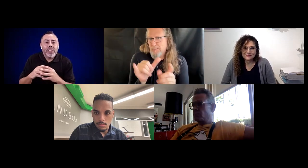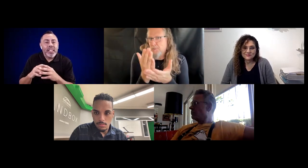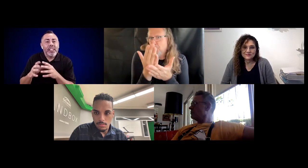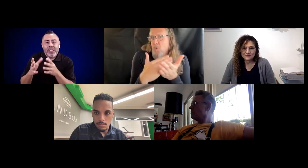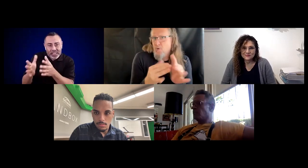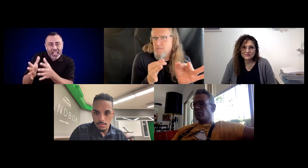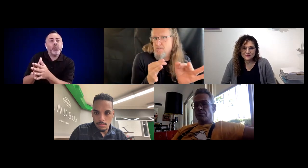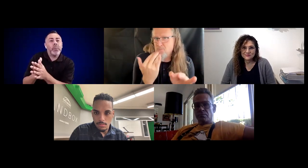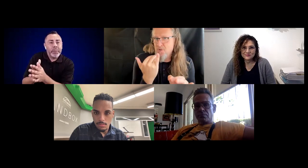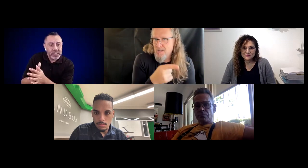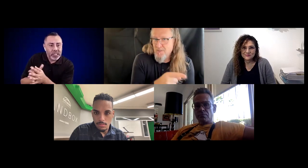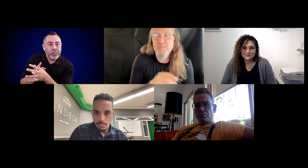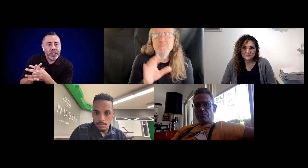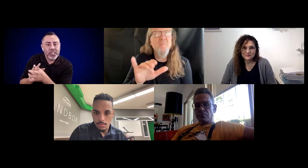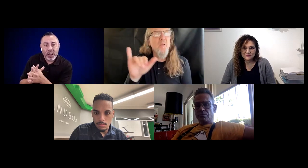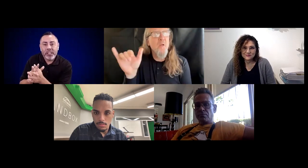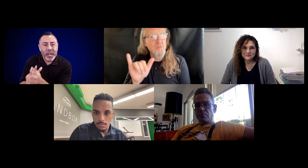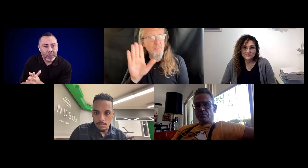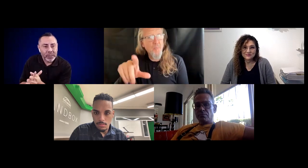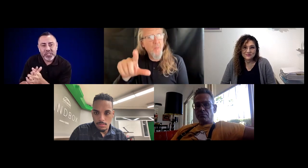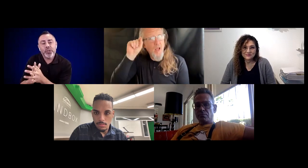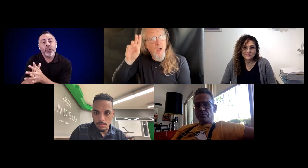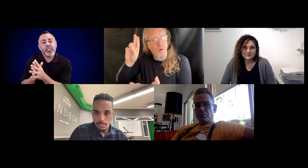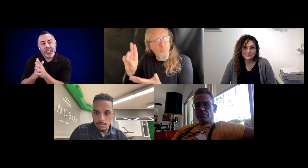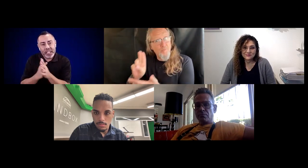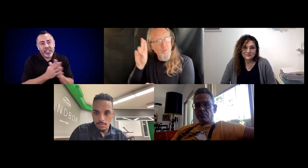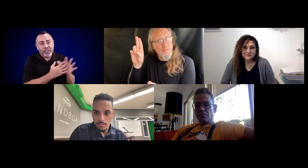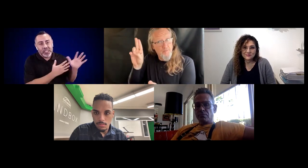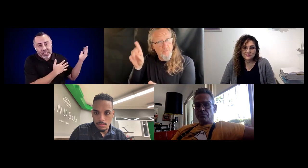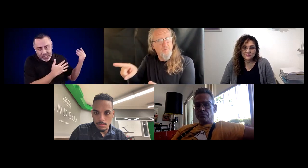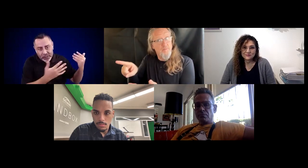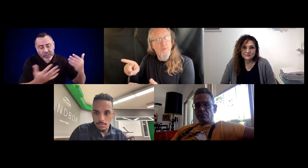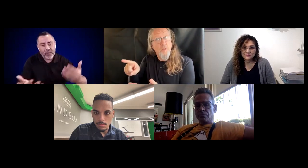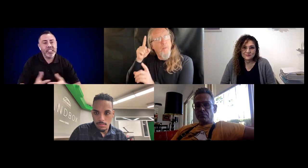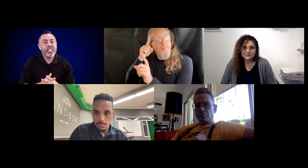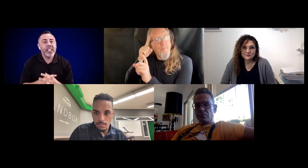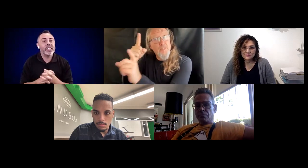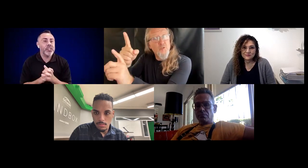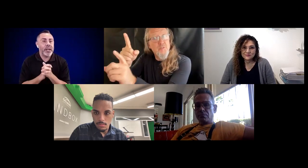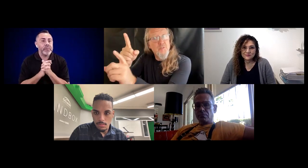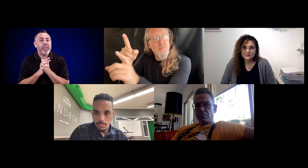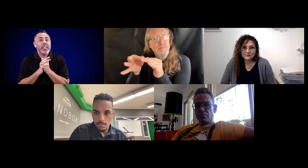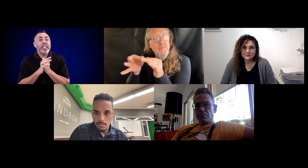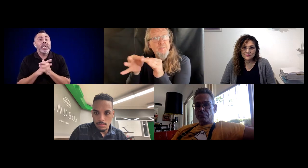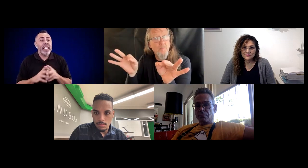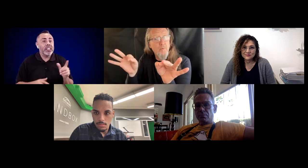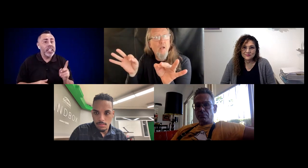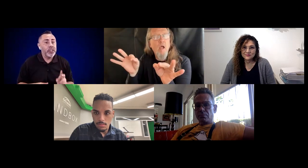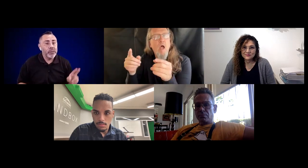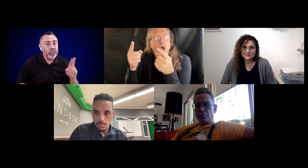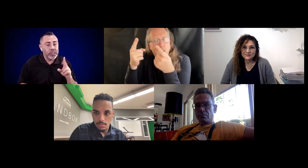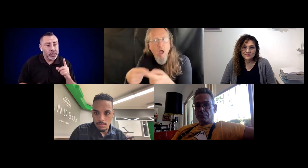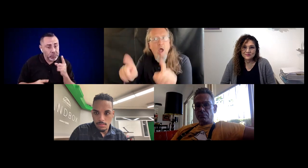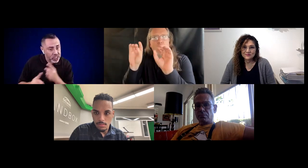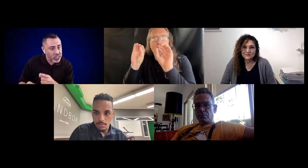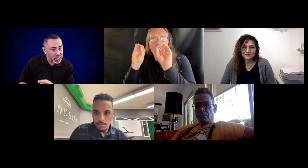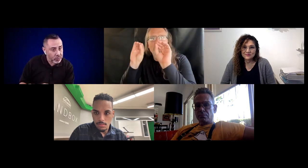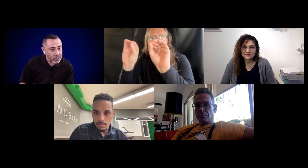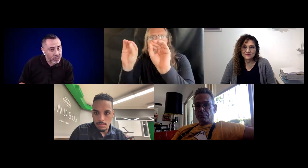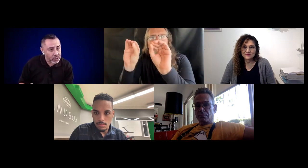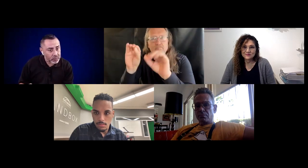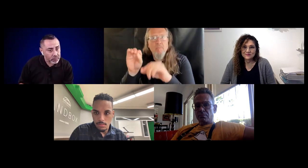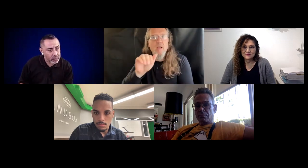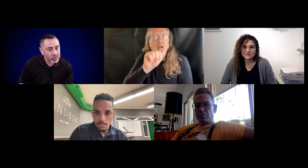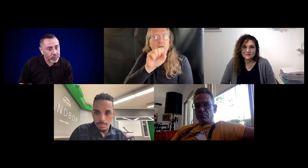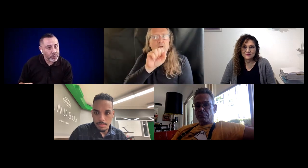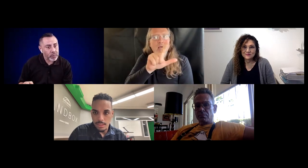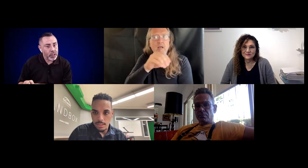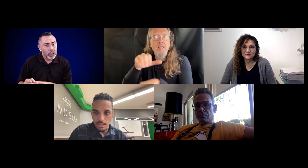That's what basically put us on the map. This is a short explanation of series of events that led to that Gallaudet University's mission statement